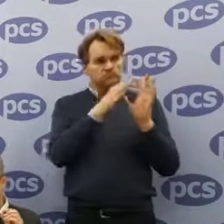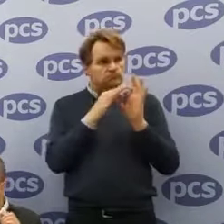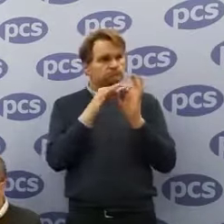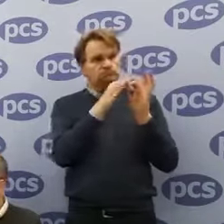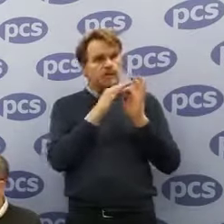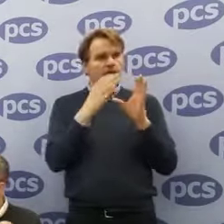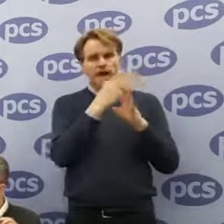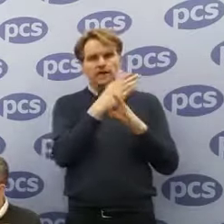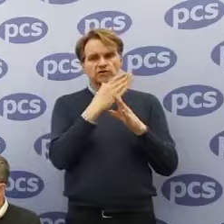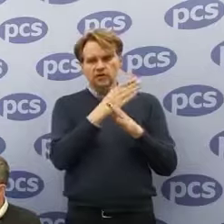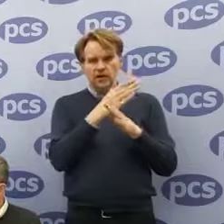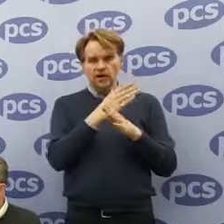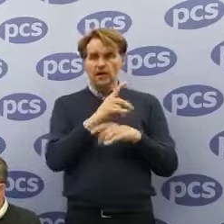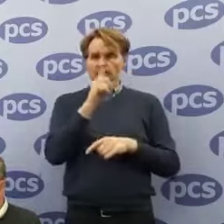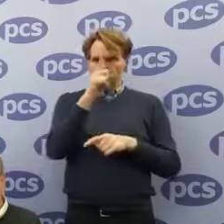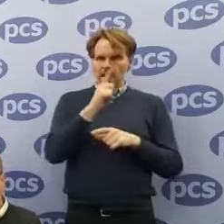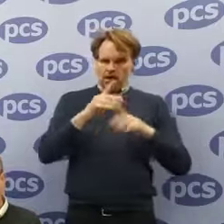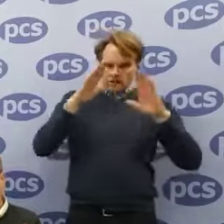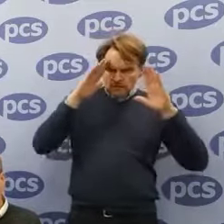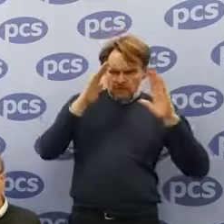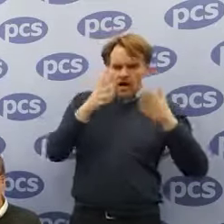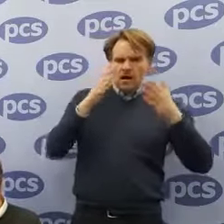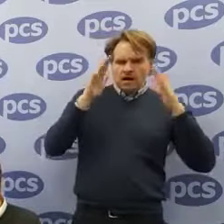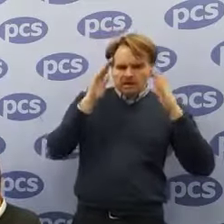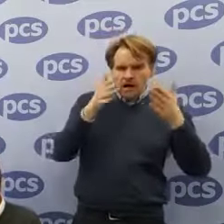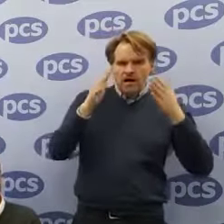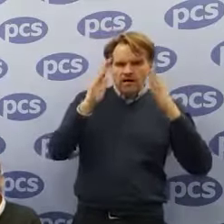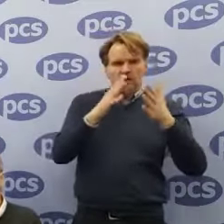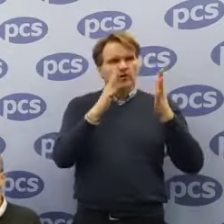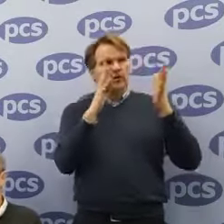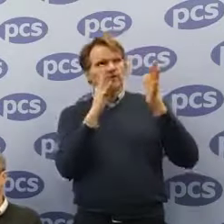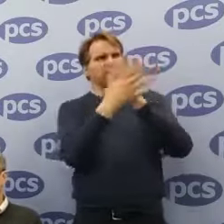targeted sustained action designed to hit the government where it hurts and that